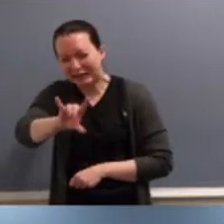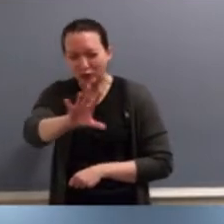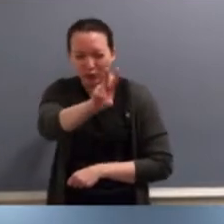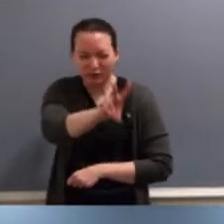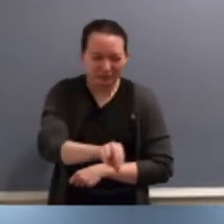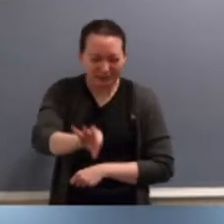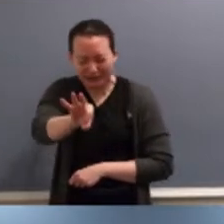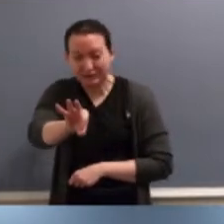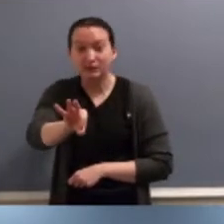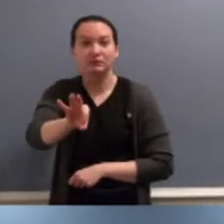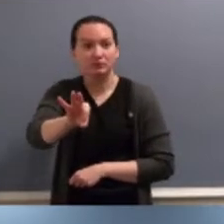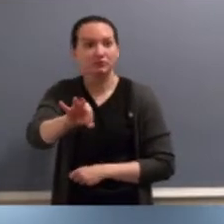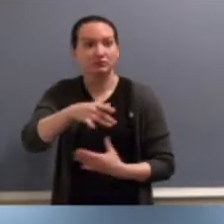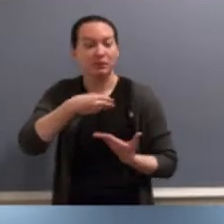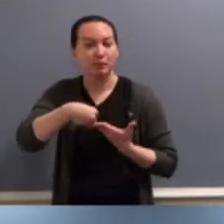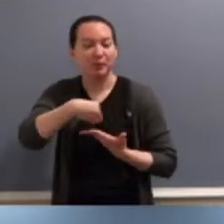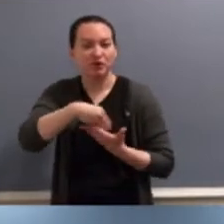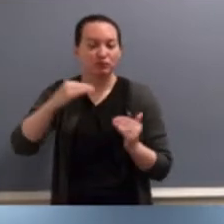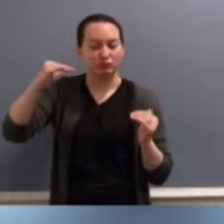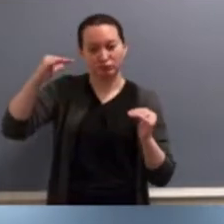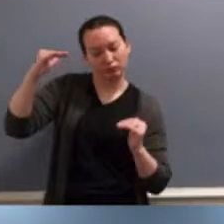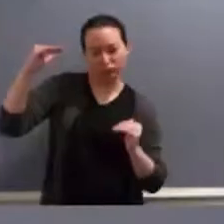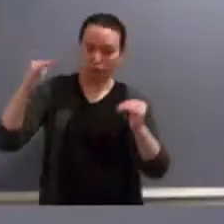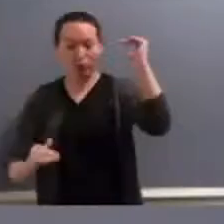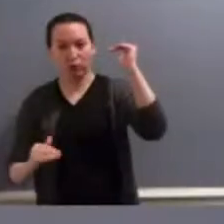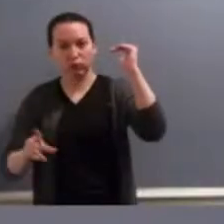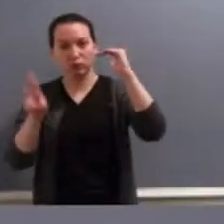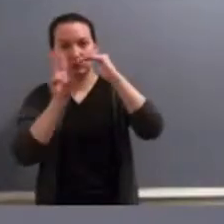largely out of balance and projected to be out of balance for the long term